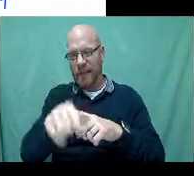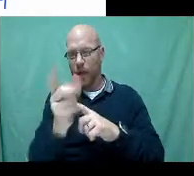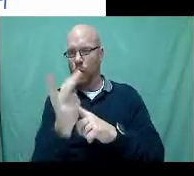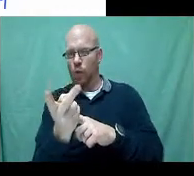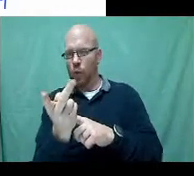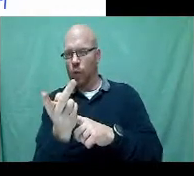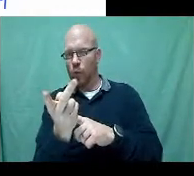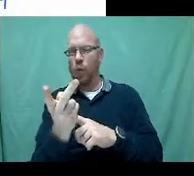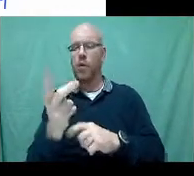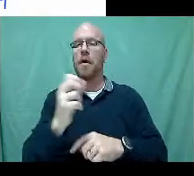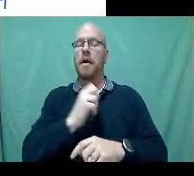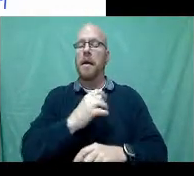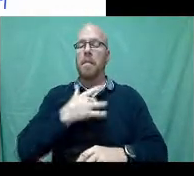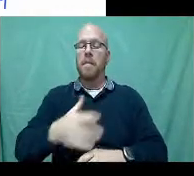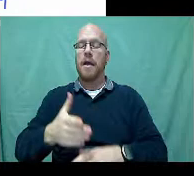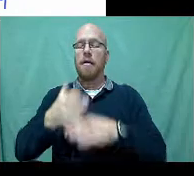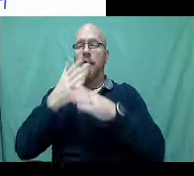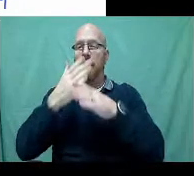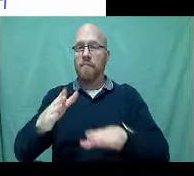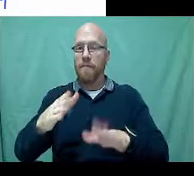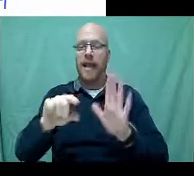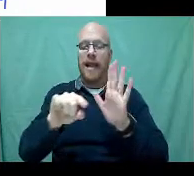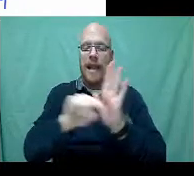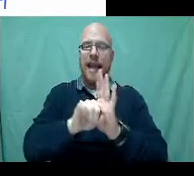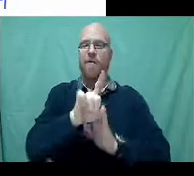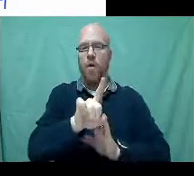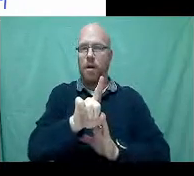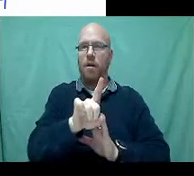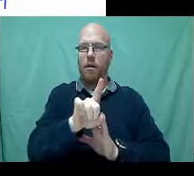and I usually divide out by a negative 1 or a negative number.